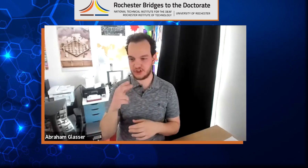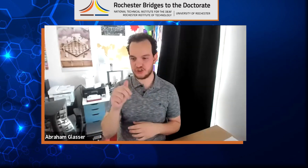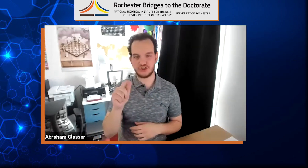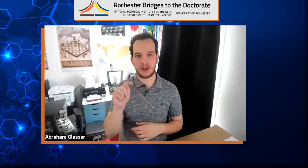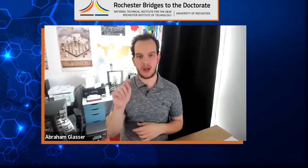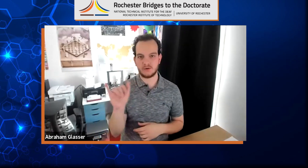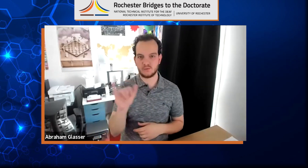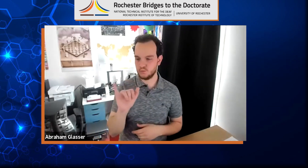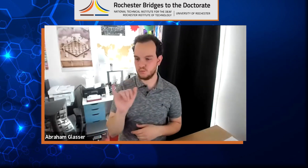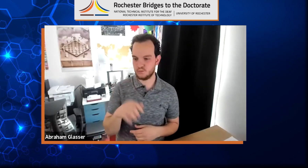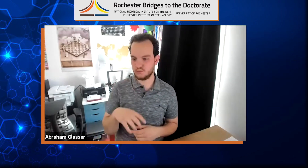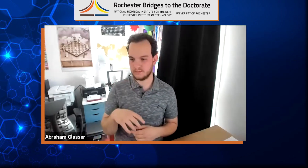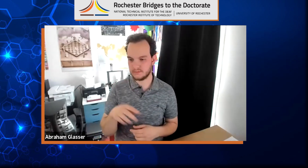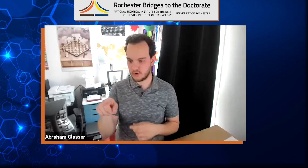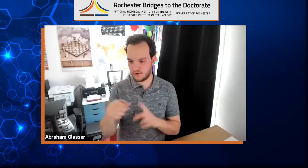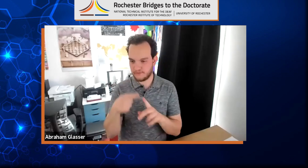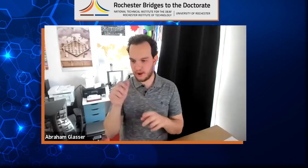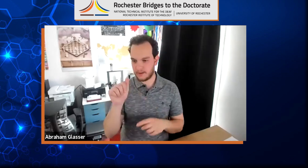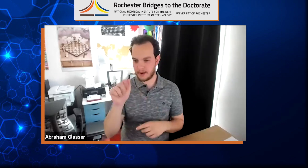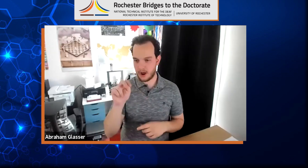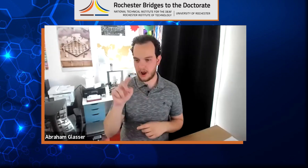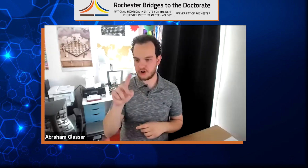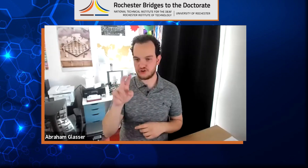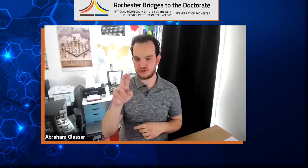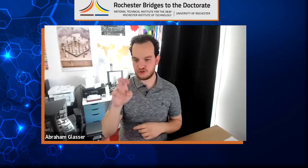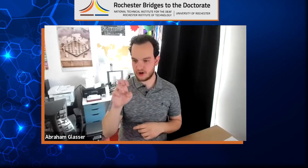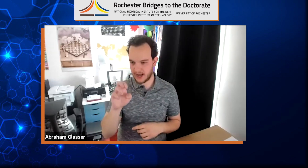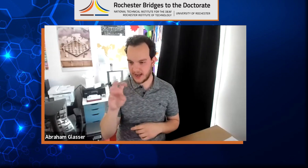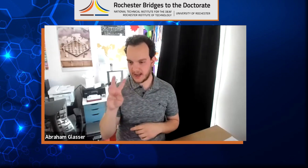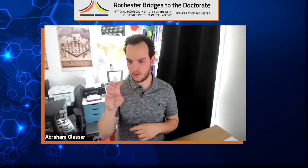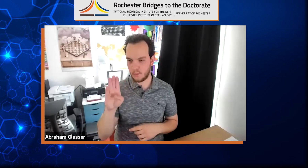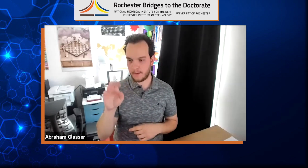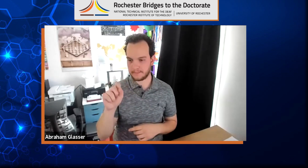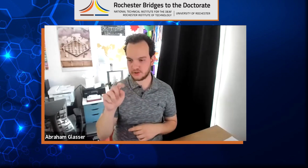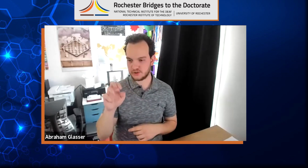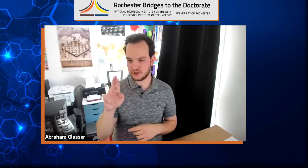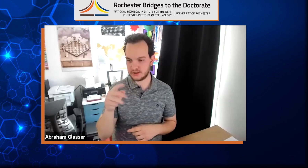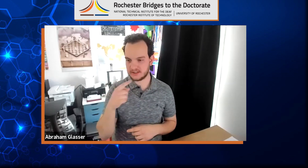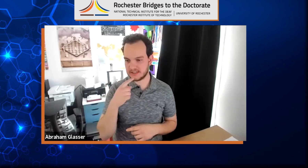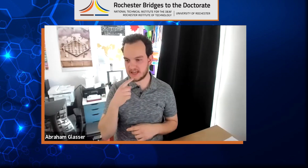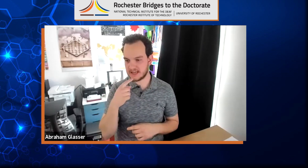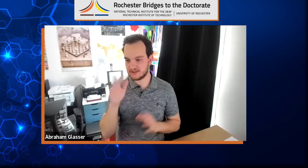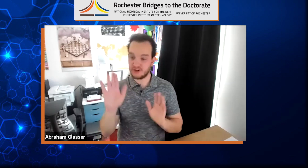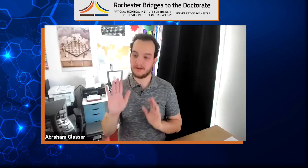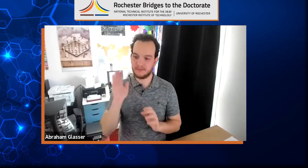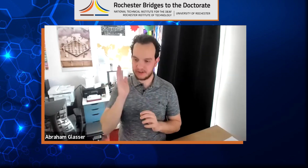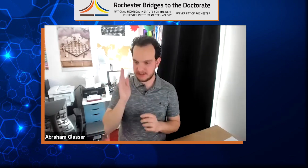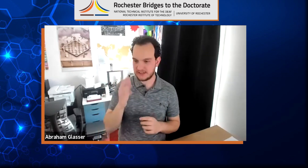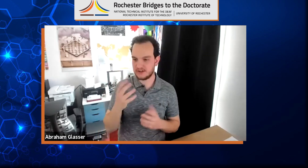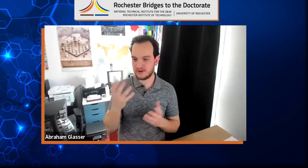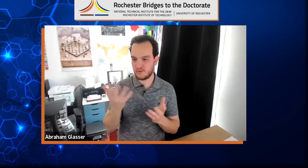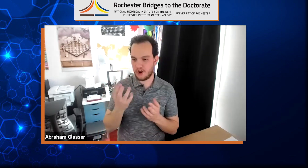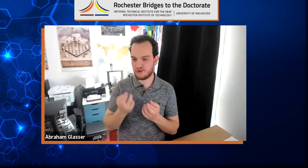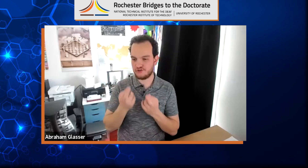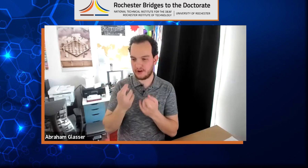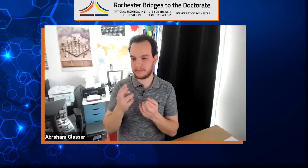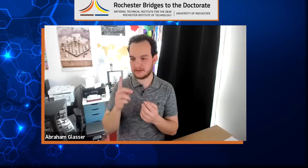Oh, it looks like there's a question that came up in the chat also from Andre. It says, "Great presentation.